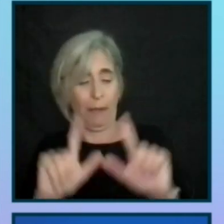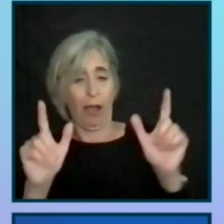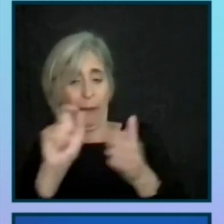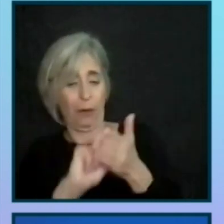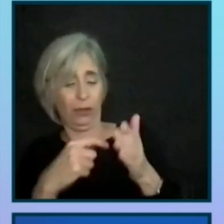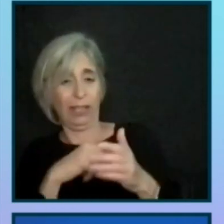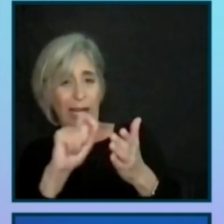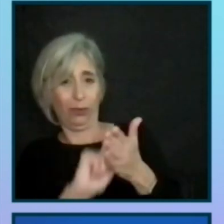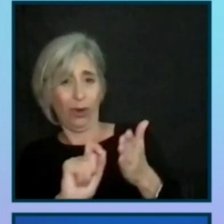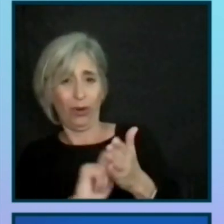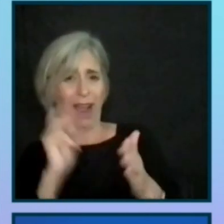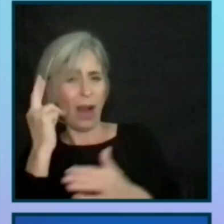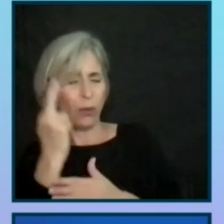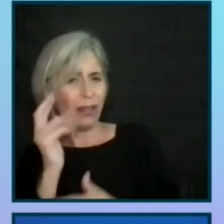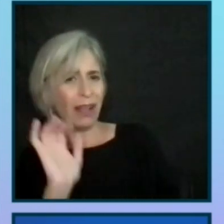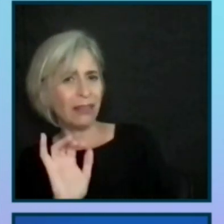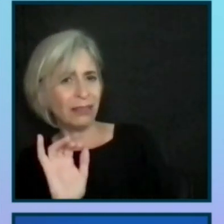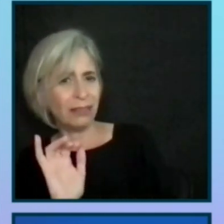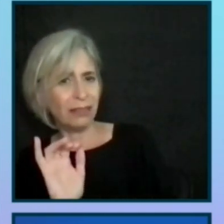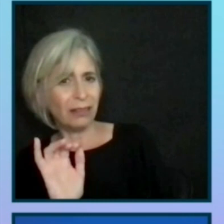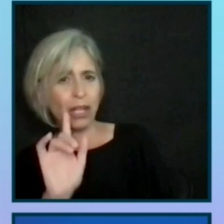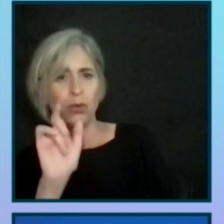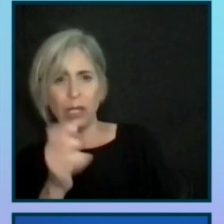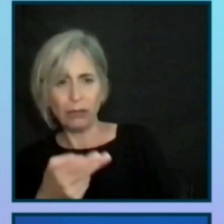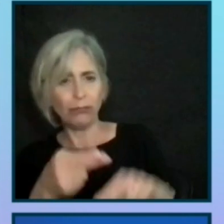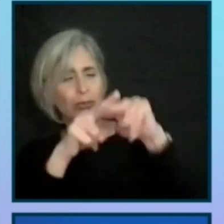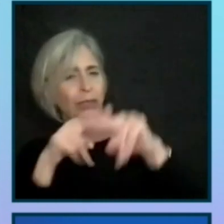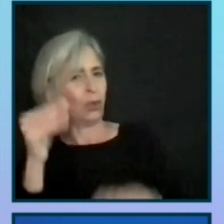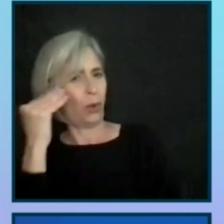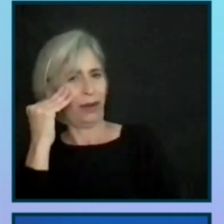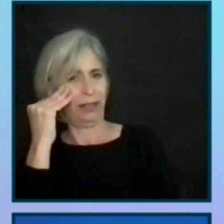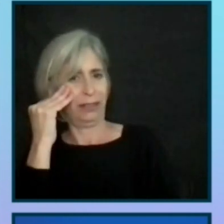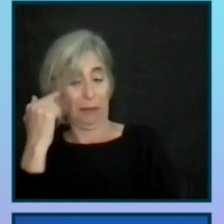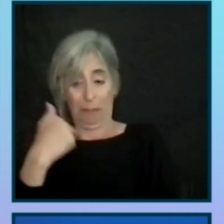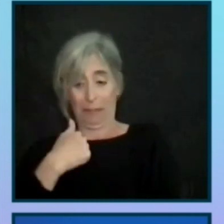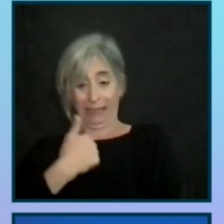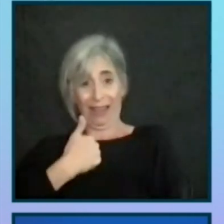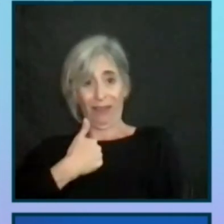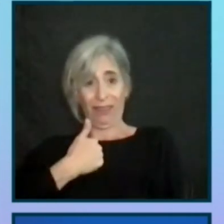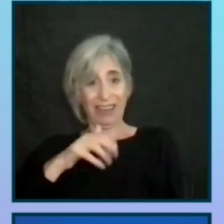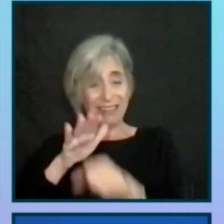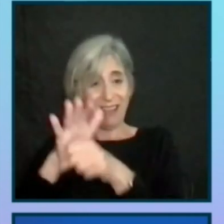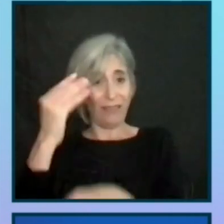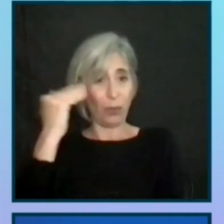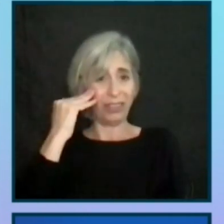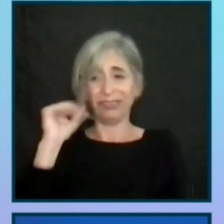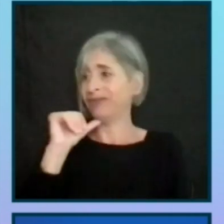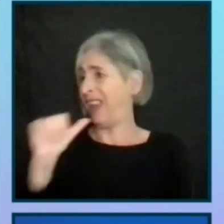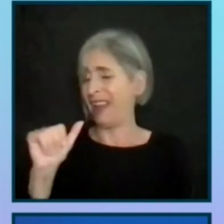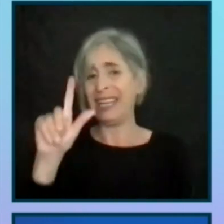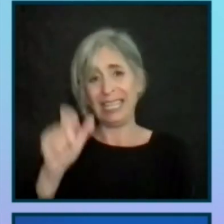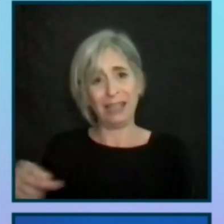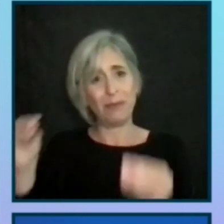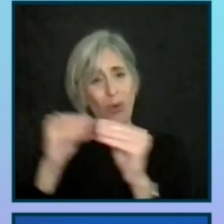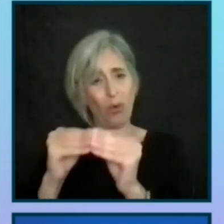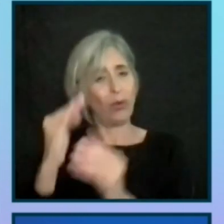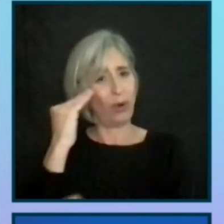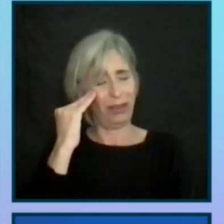where I realized that we've gotta bring up the awareness. I myself did not have enough awareness. So eventually we were able to really build